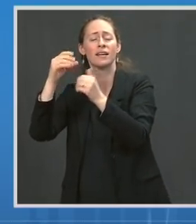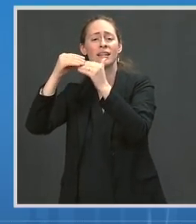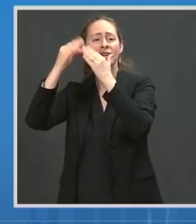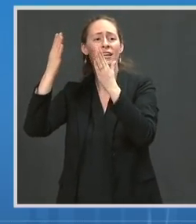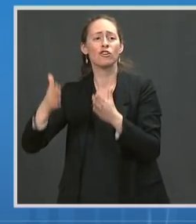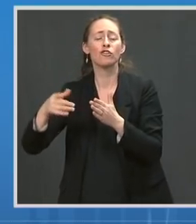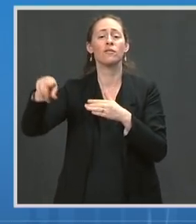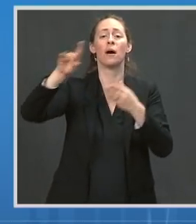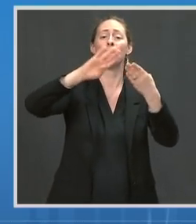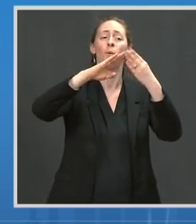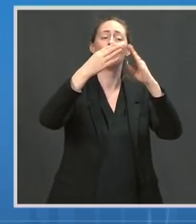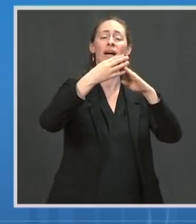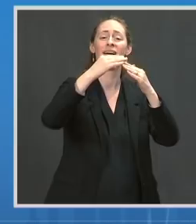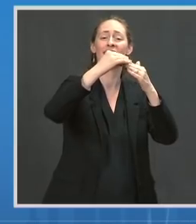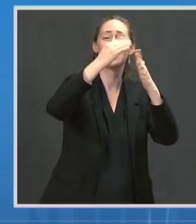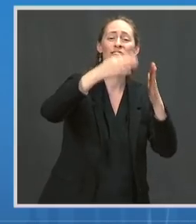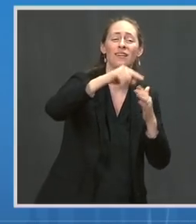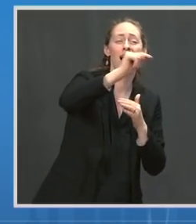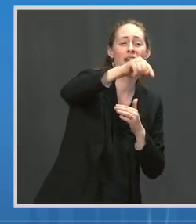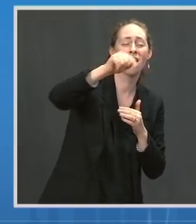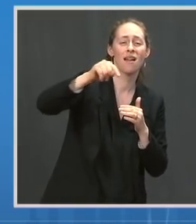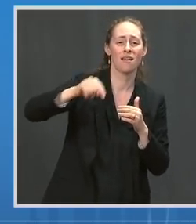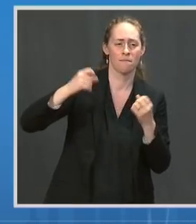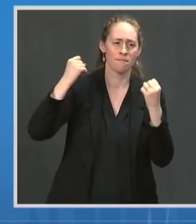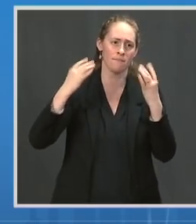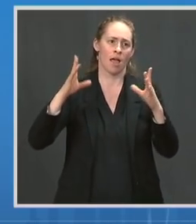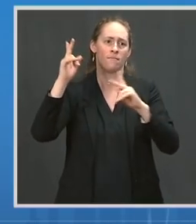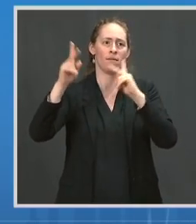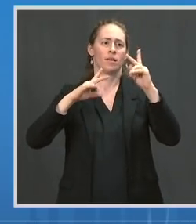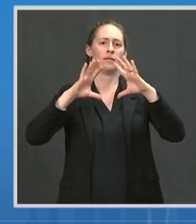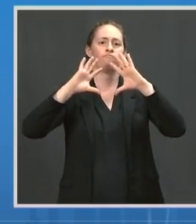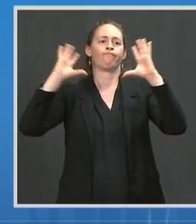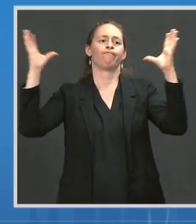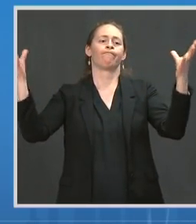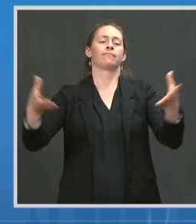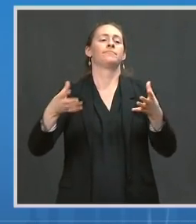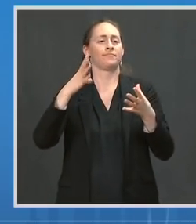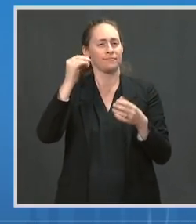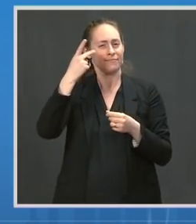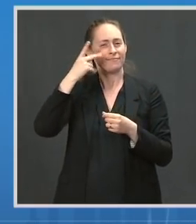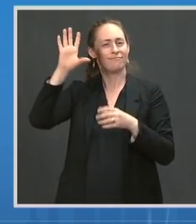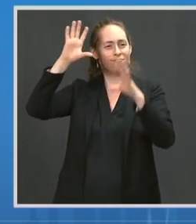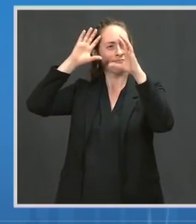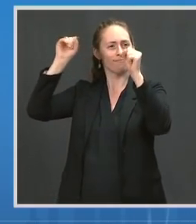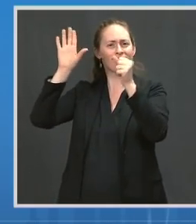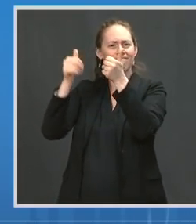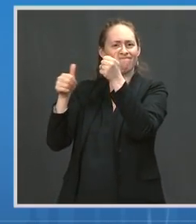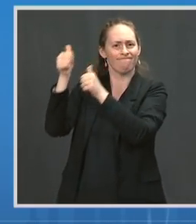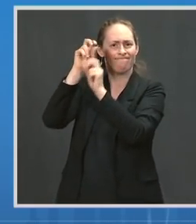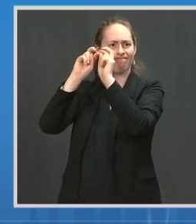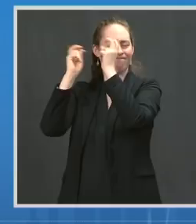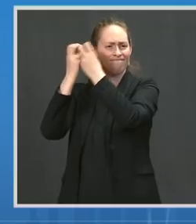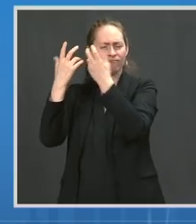had administration officials and others out in media to speak to people in national, regional, and local press.